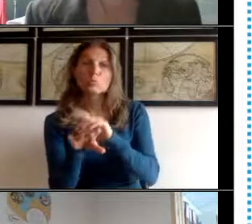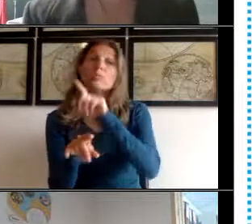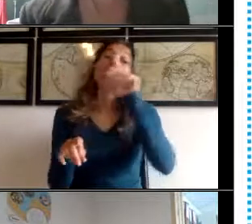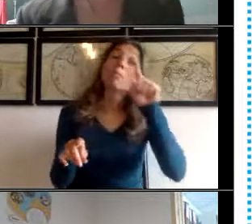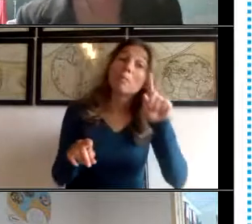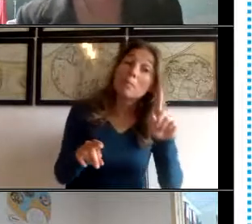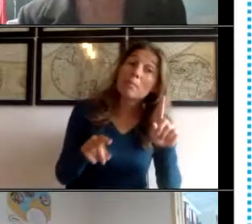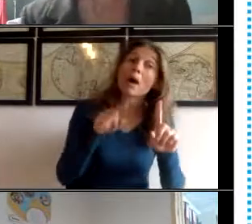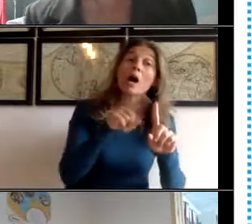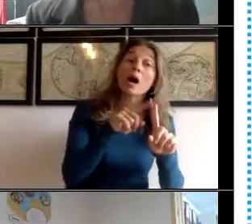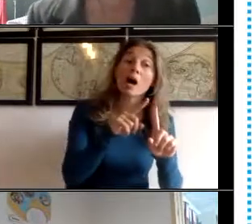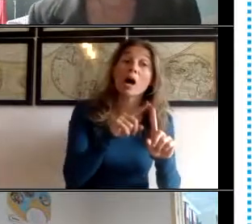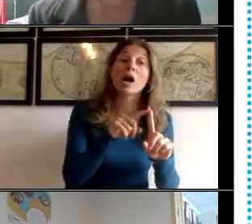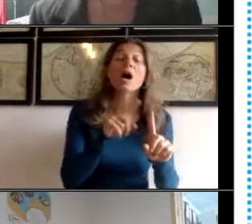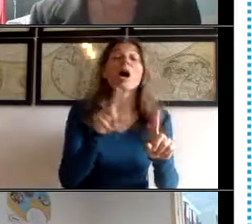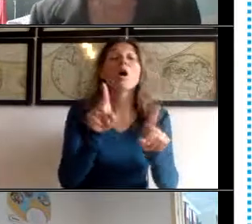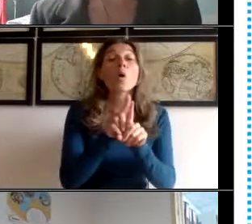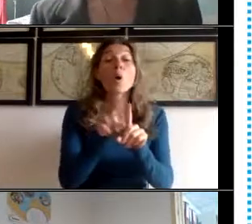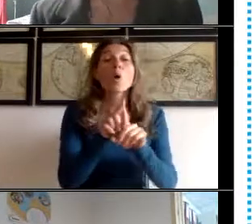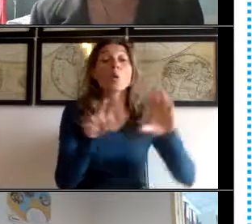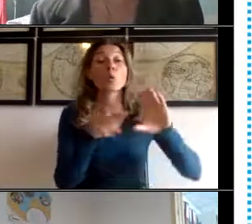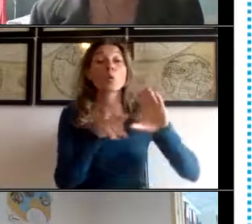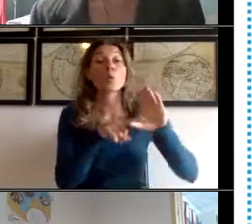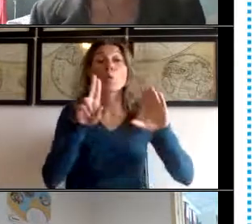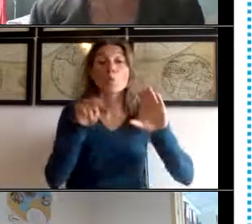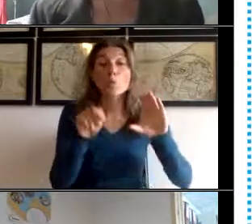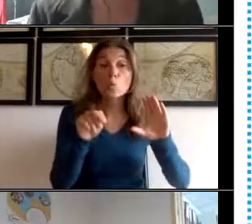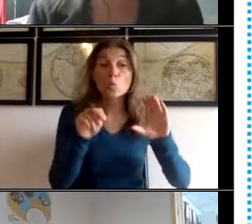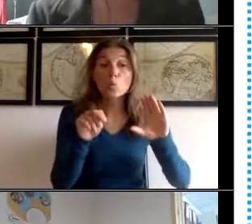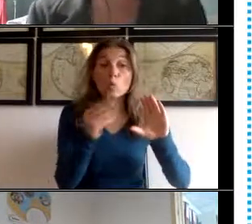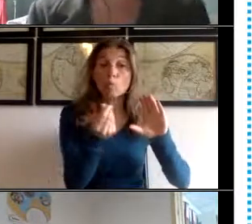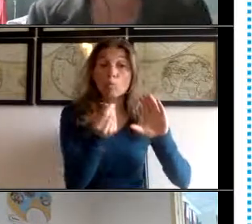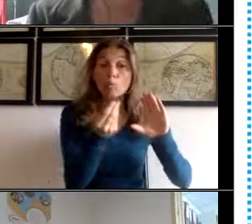any unforeseen needs that might arise.